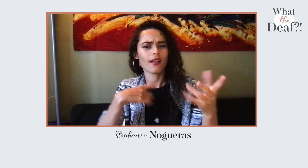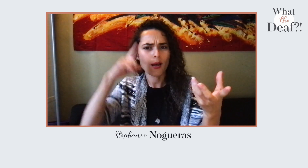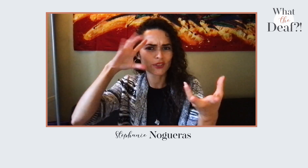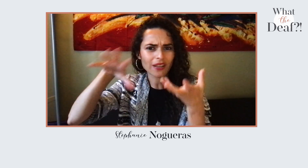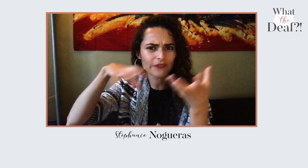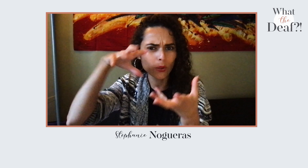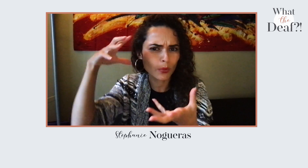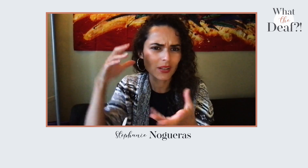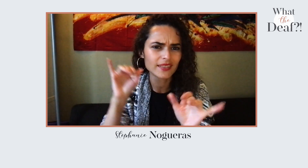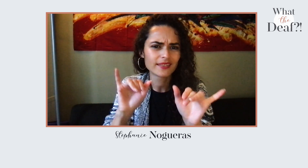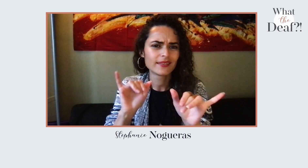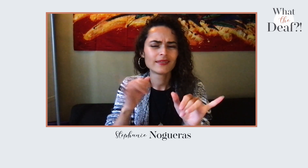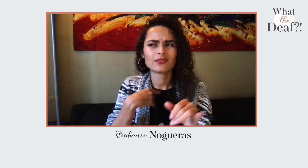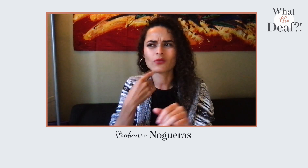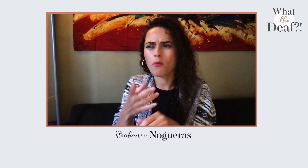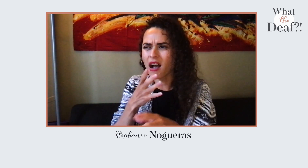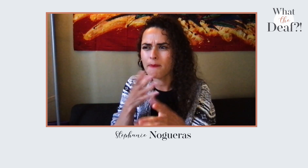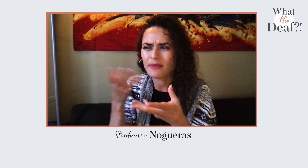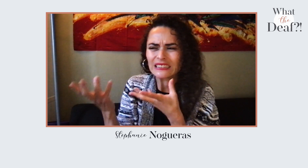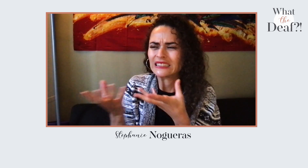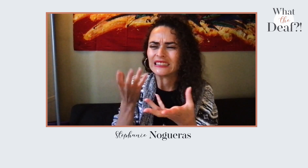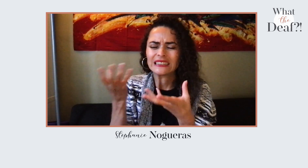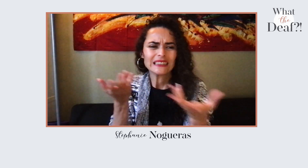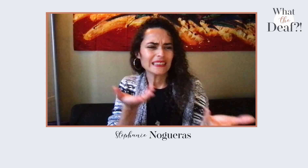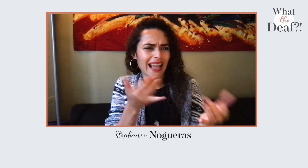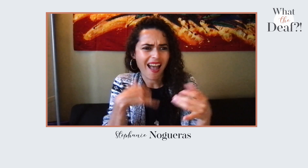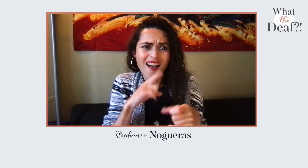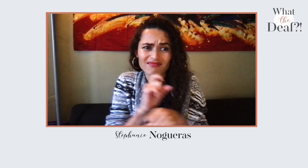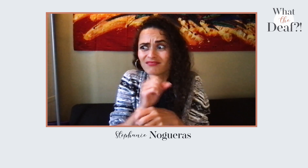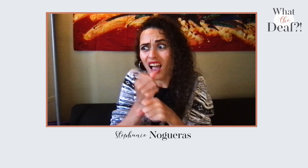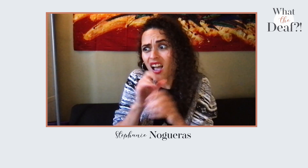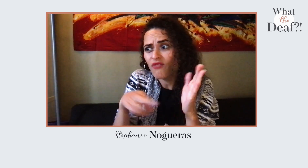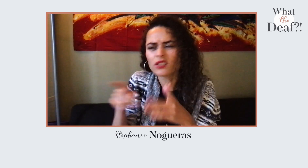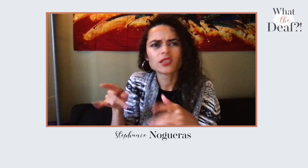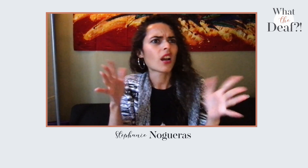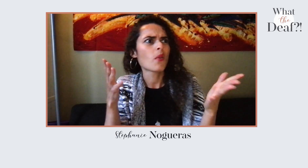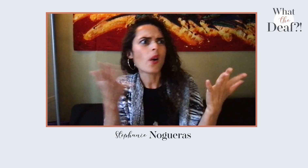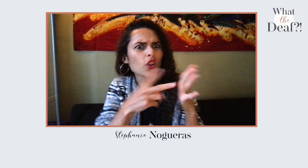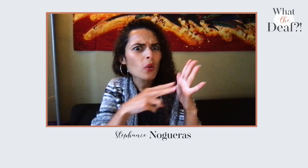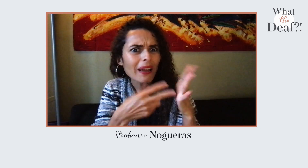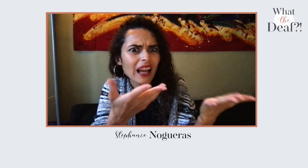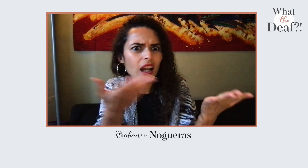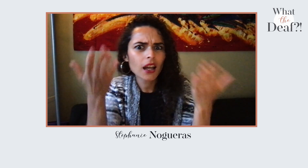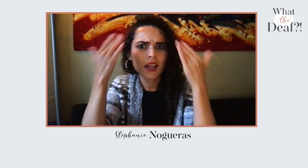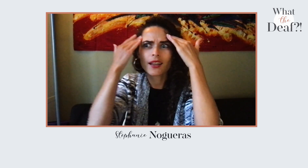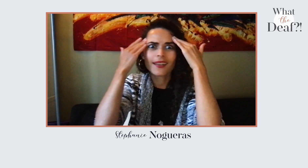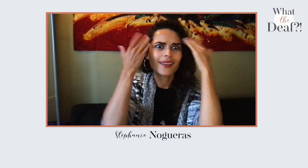and I was so confused. I had a conversation with my mom about it, about the fact that I actually got the role, and she was like, well,